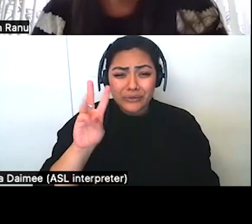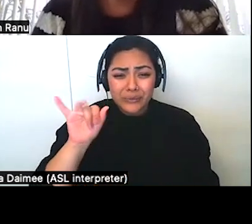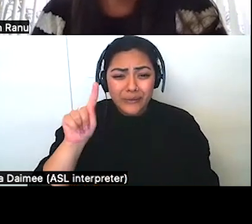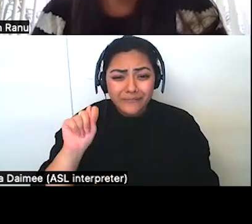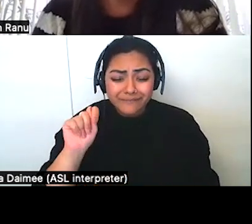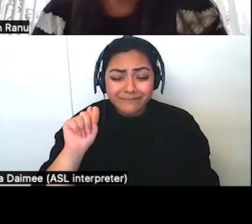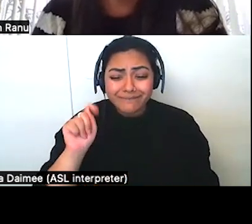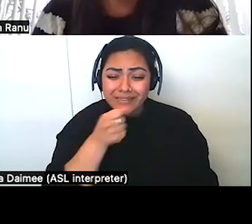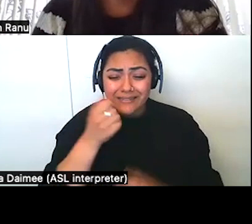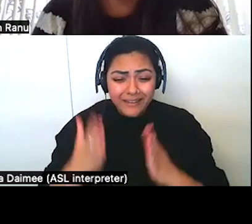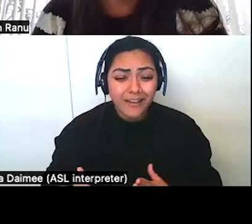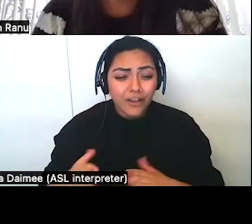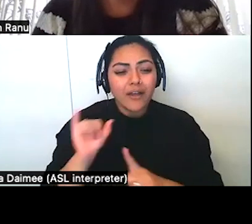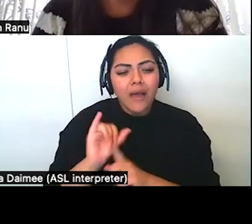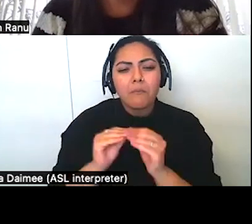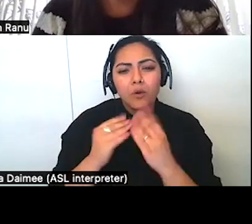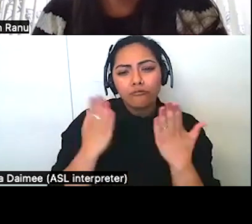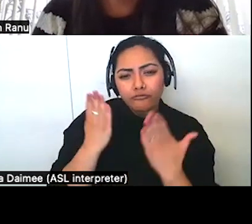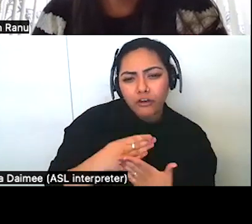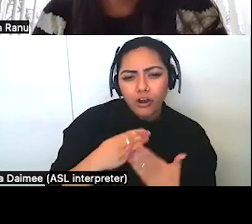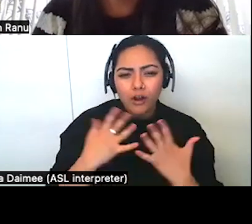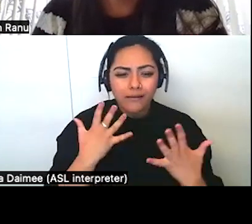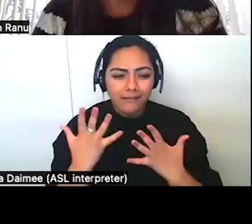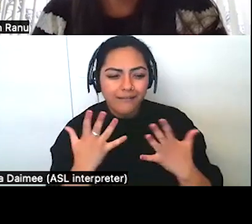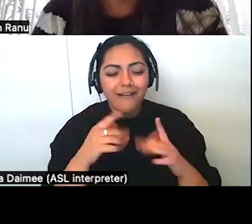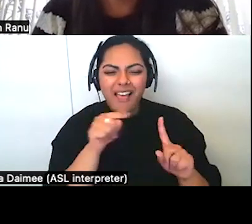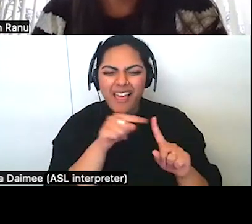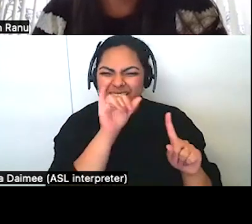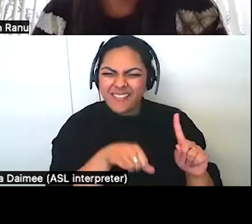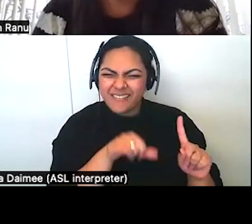It's a darker aesthetic. It's known as Goblincore, and it brought it to the forefront.